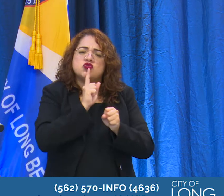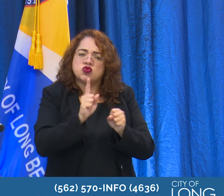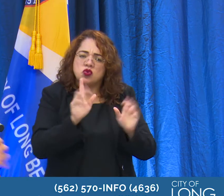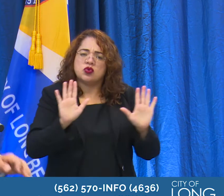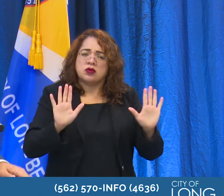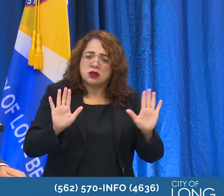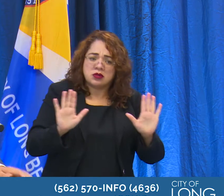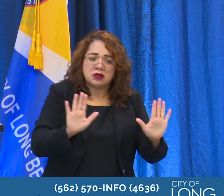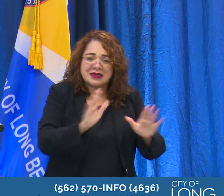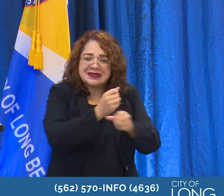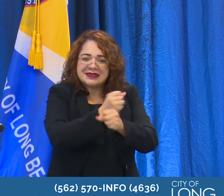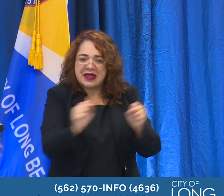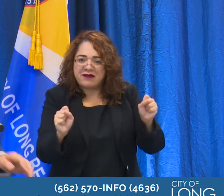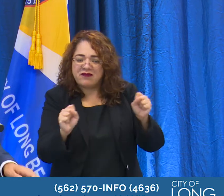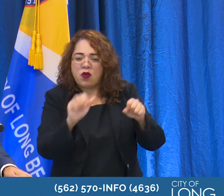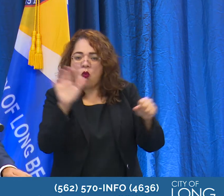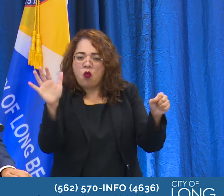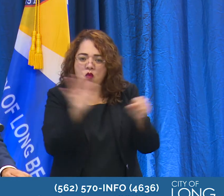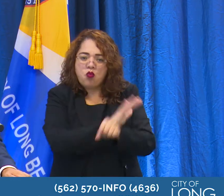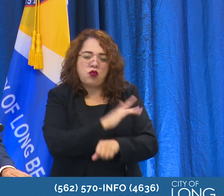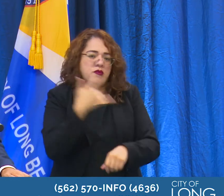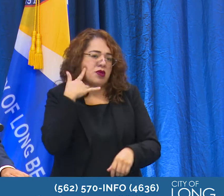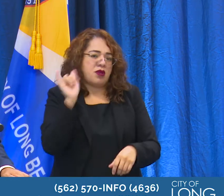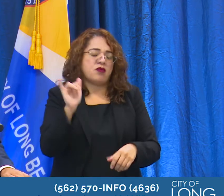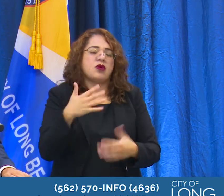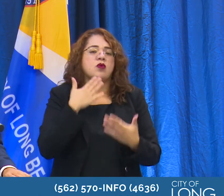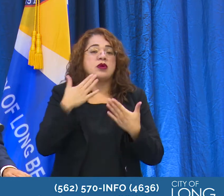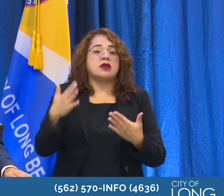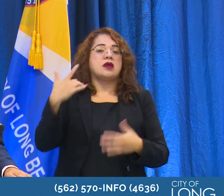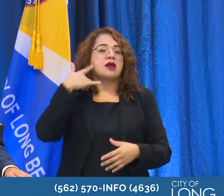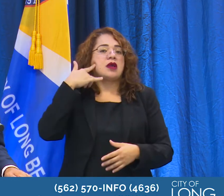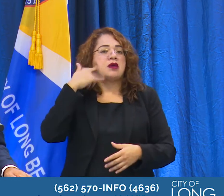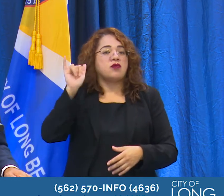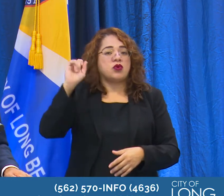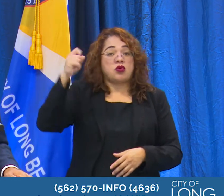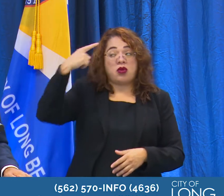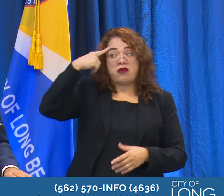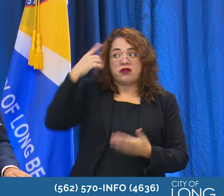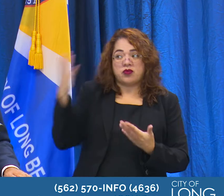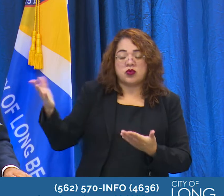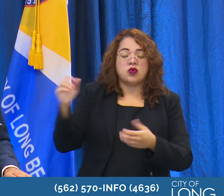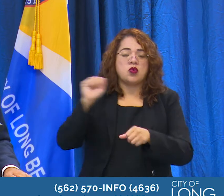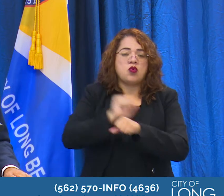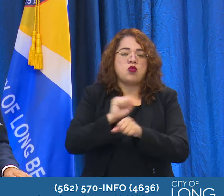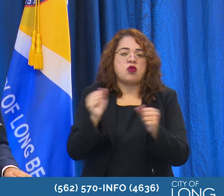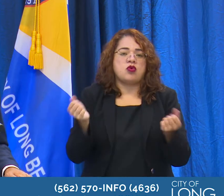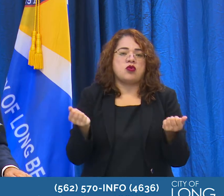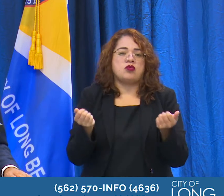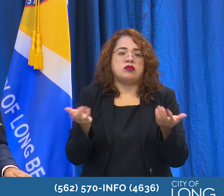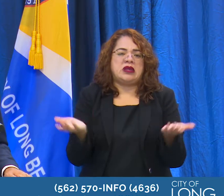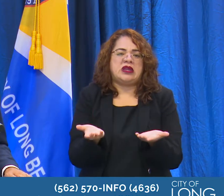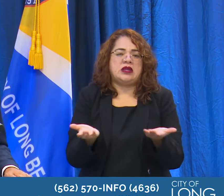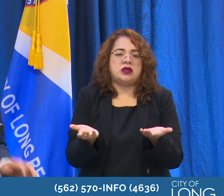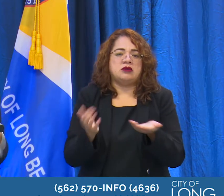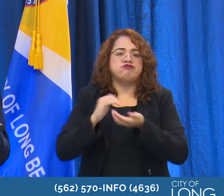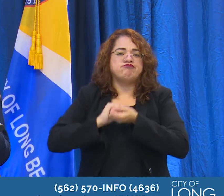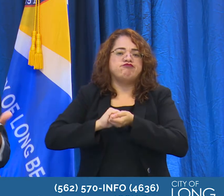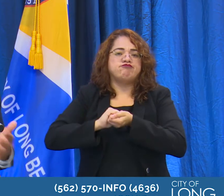folks safe, and I want to thank the Governor and his team for their work with us here in Long Beach. As we know, across the state